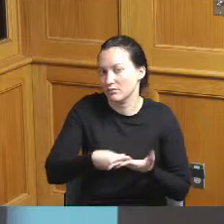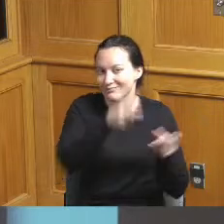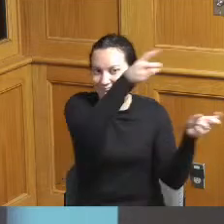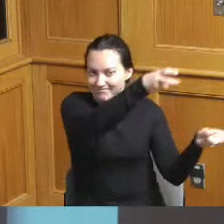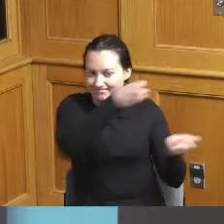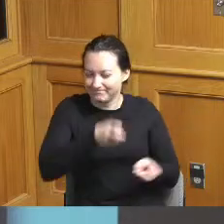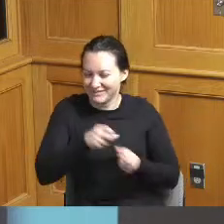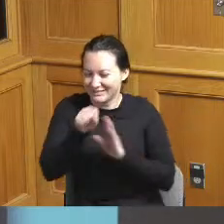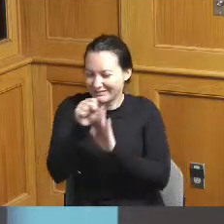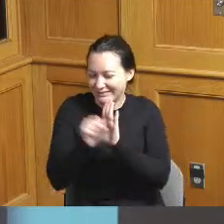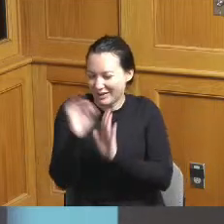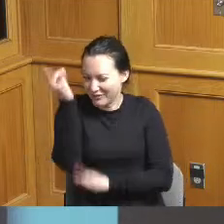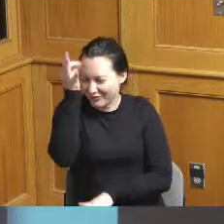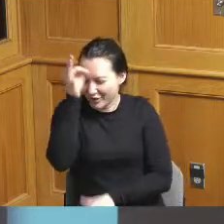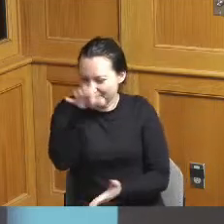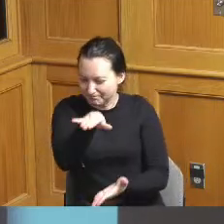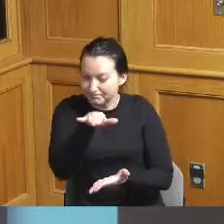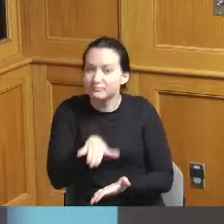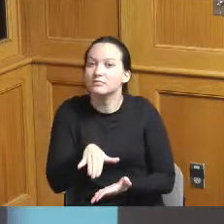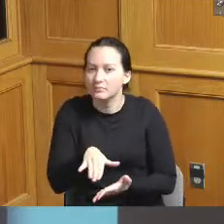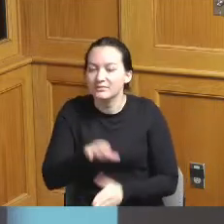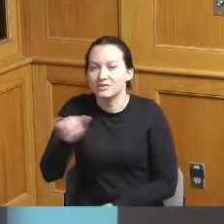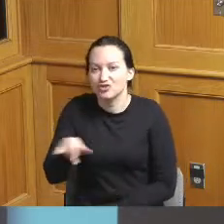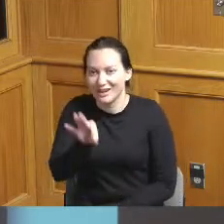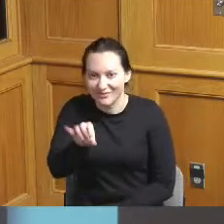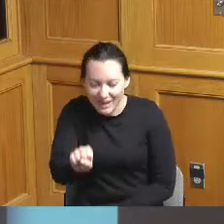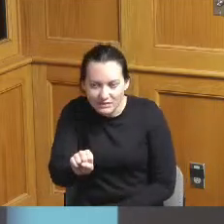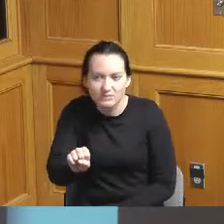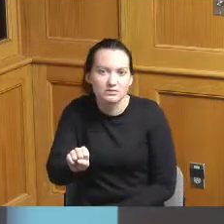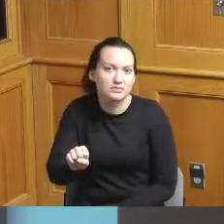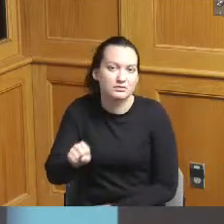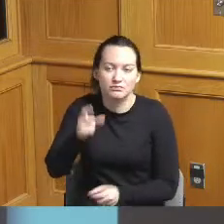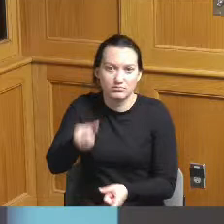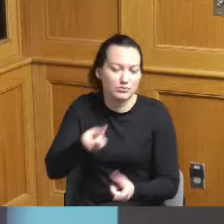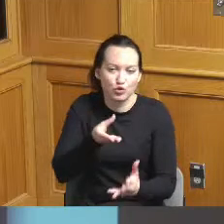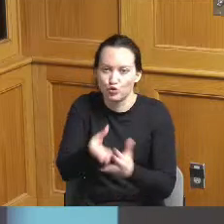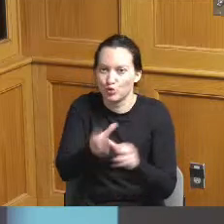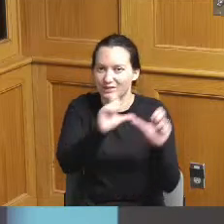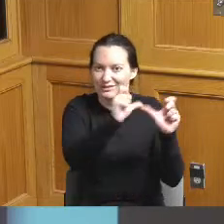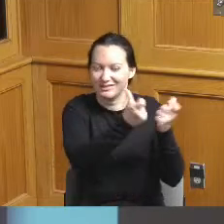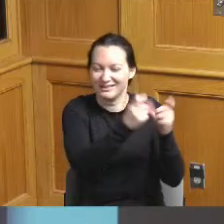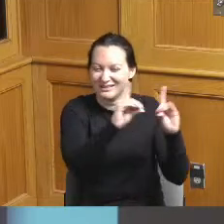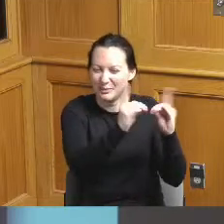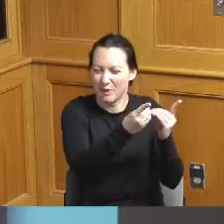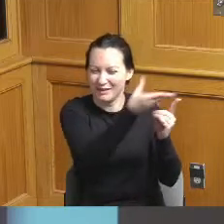and federal allocations we get at JFS passed directly through those departments through